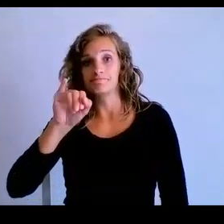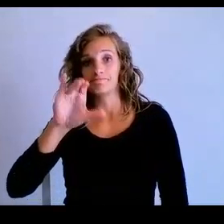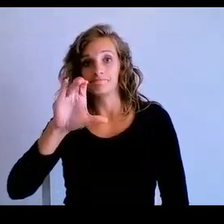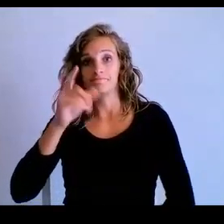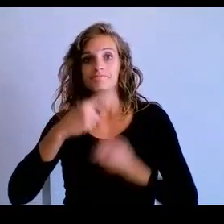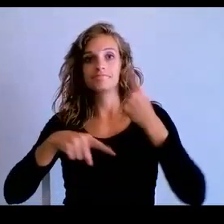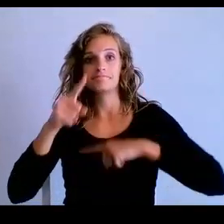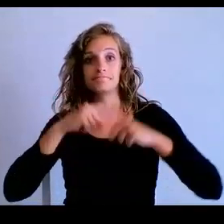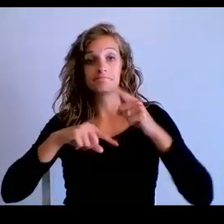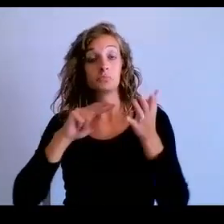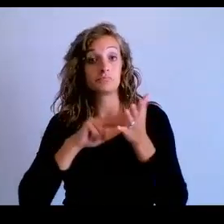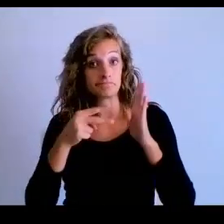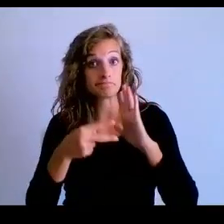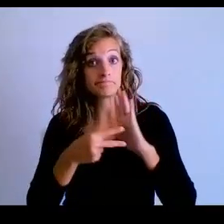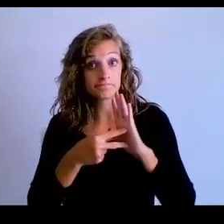signs